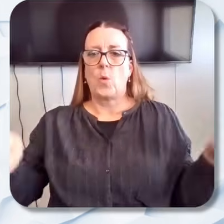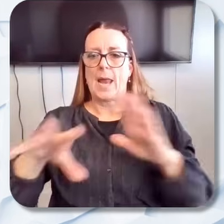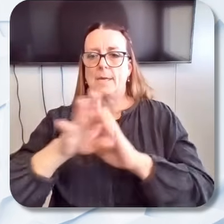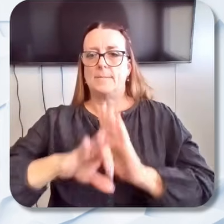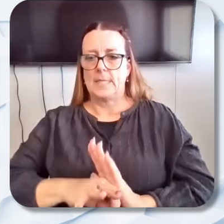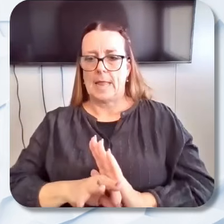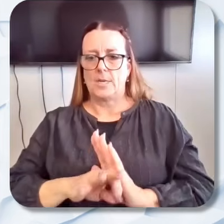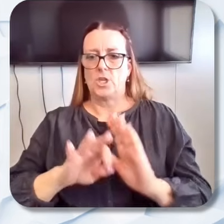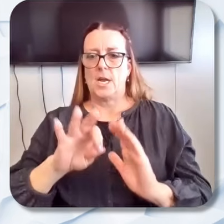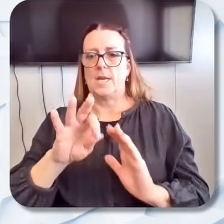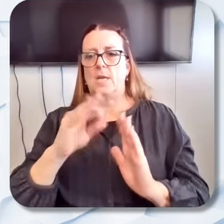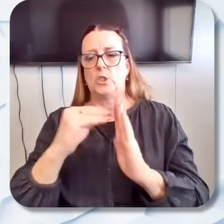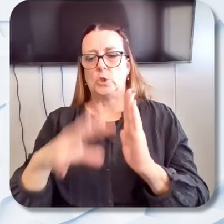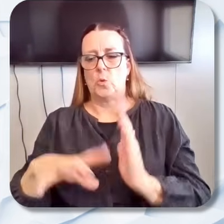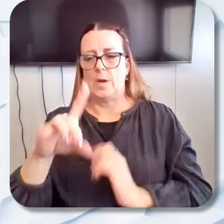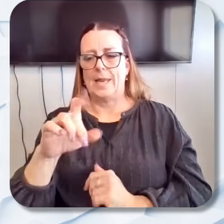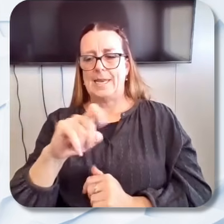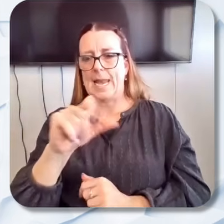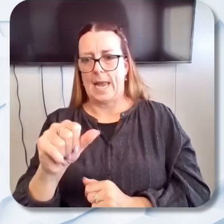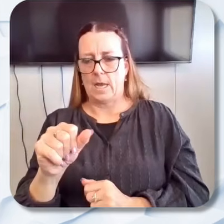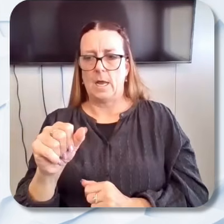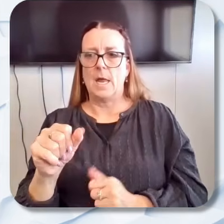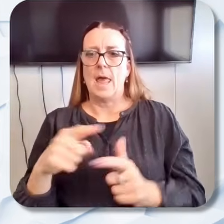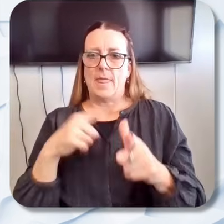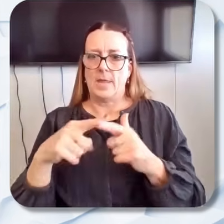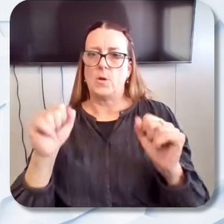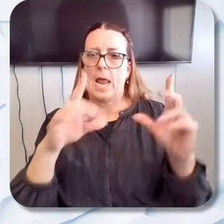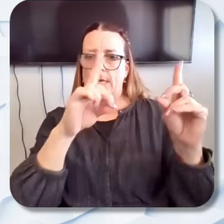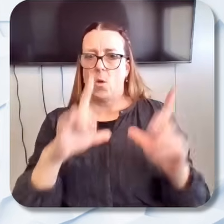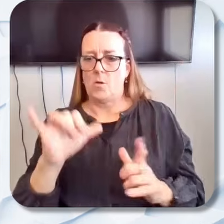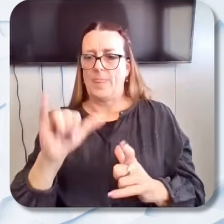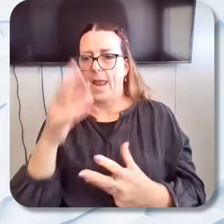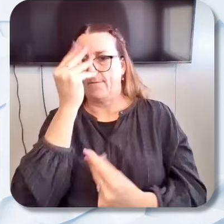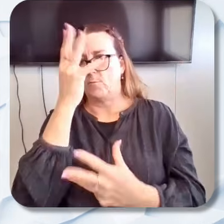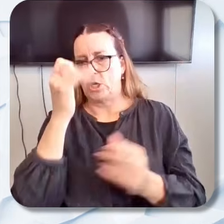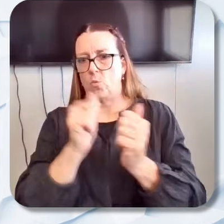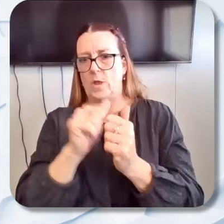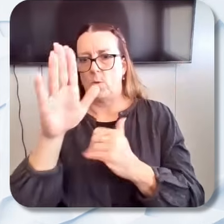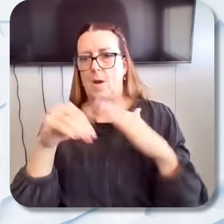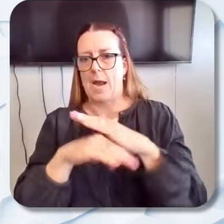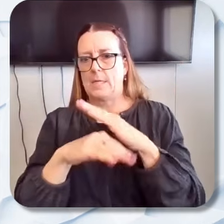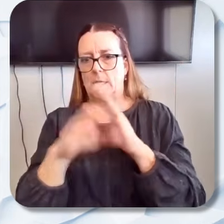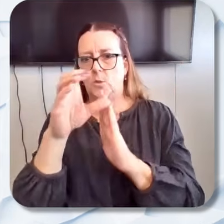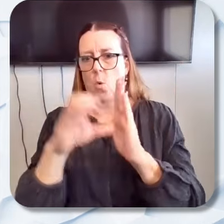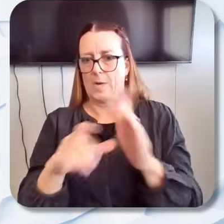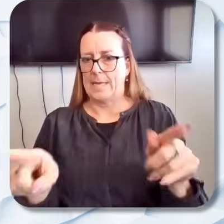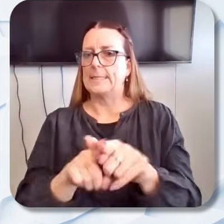students that will be uploaded to that website that you can download with your access code. That should be the same point of time.